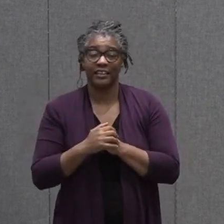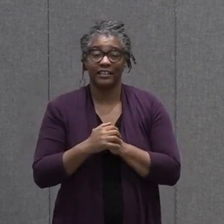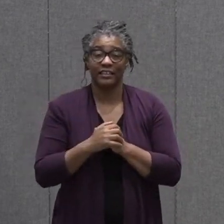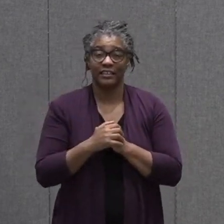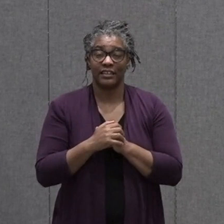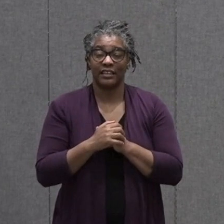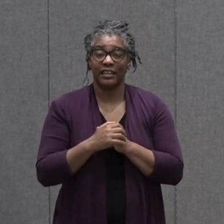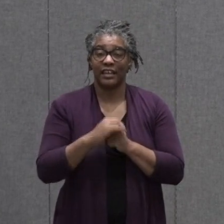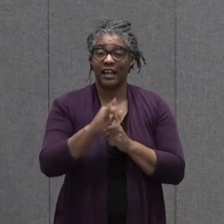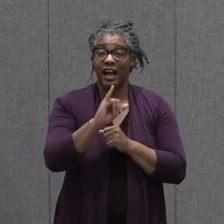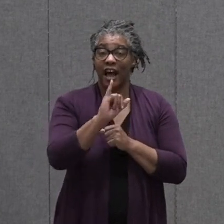I, it, i.